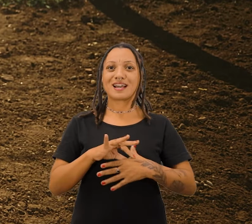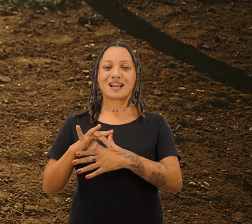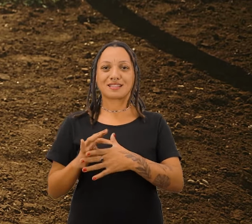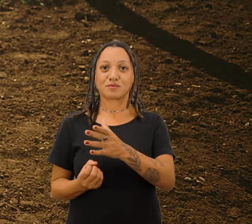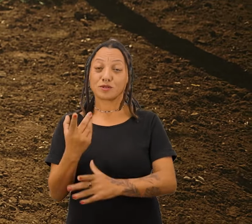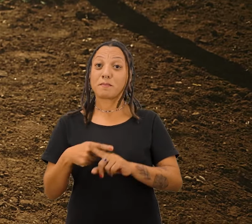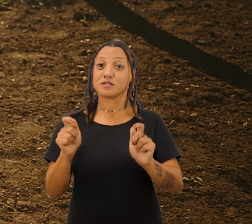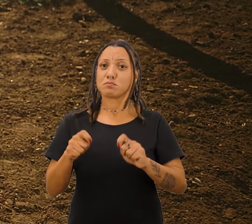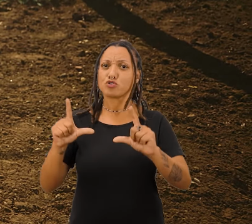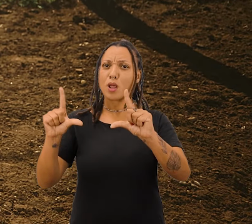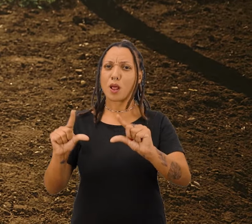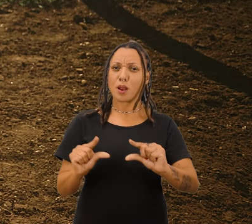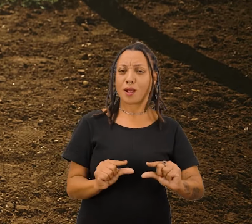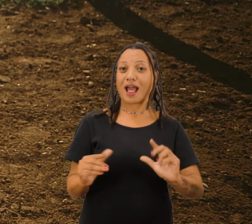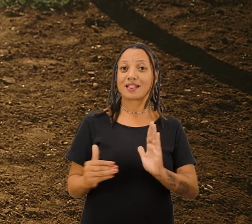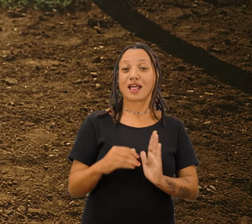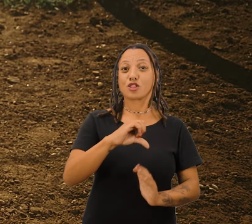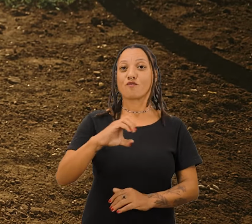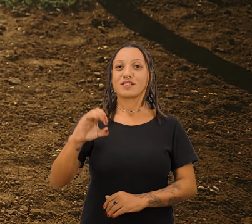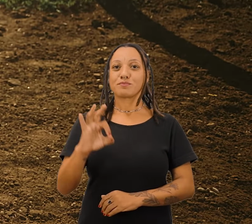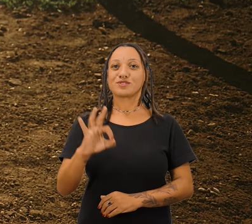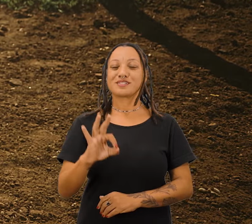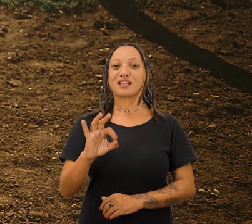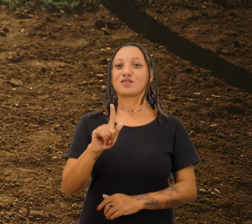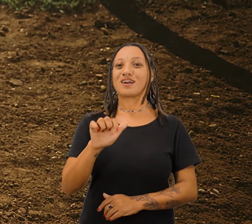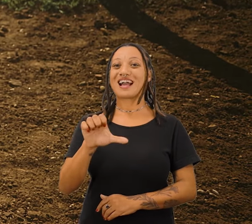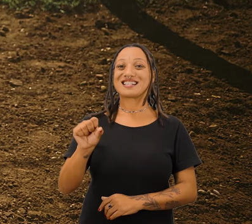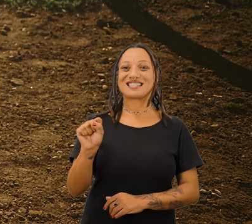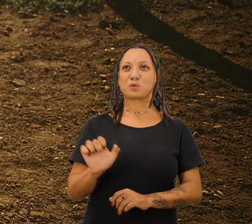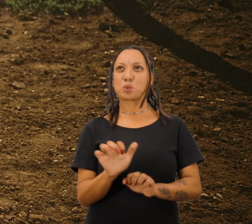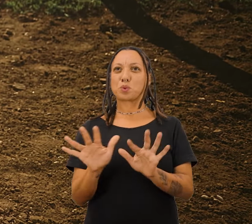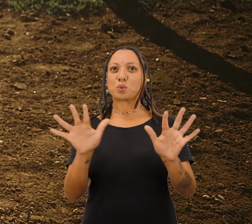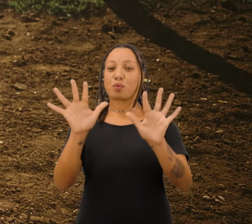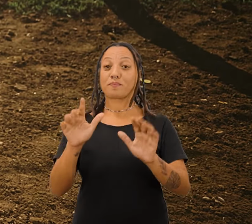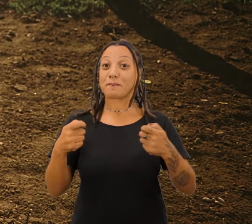But it can get even better. We can reduce gas emissions by up to 90%.